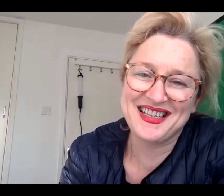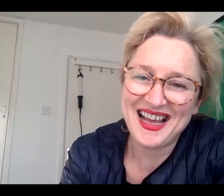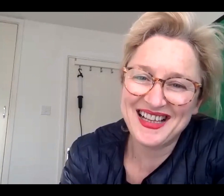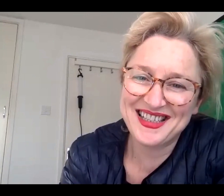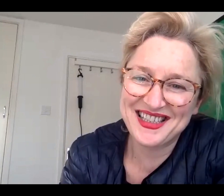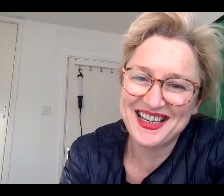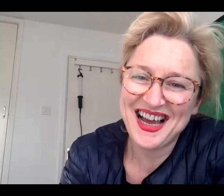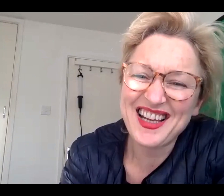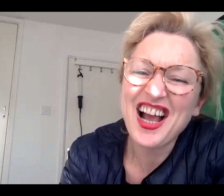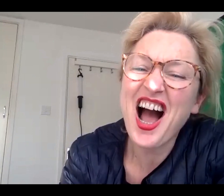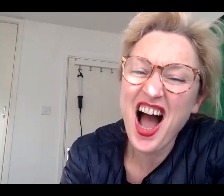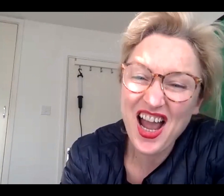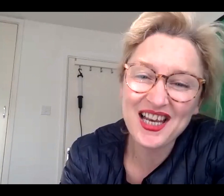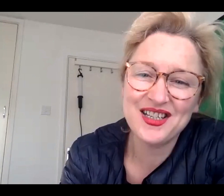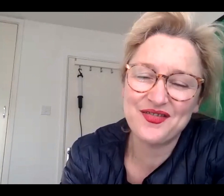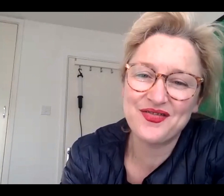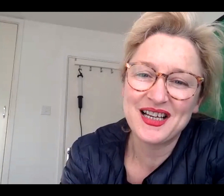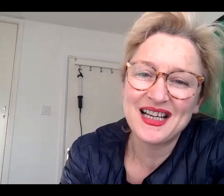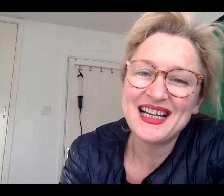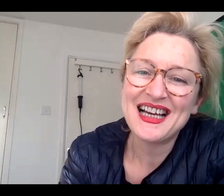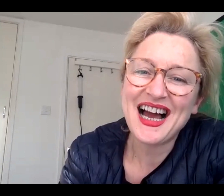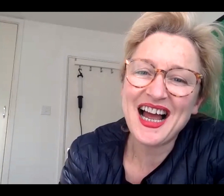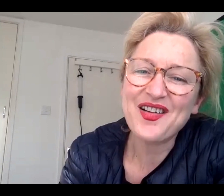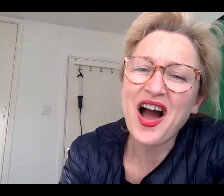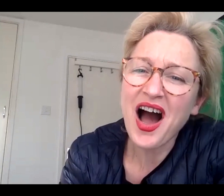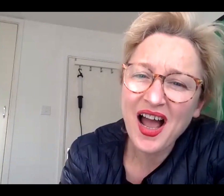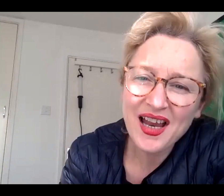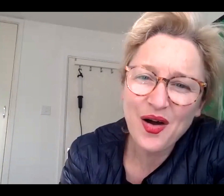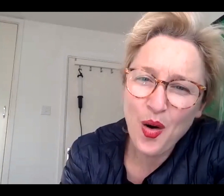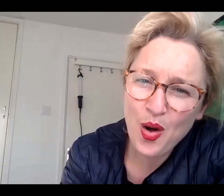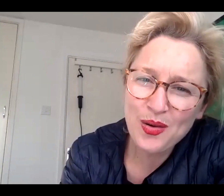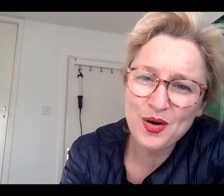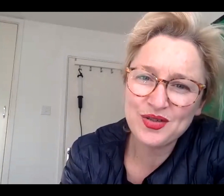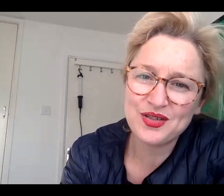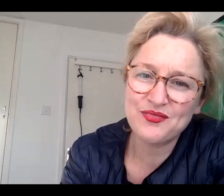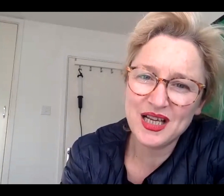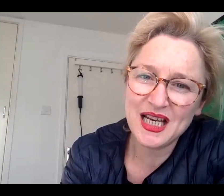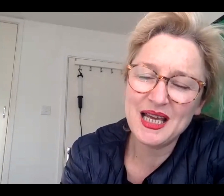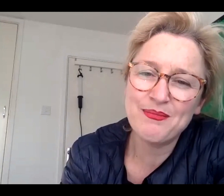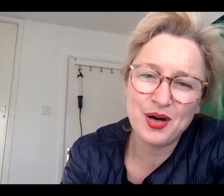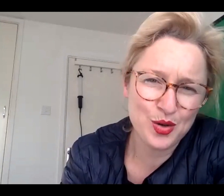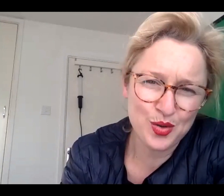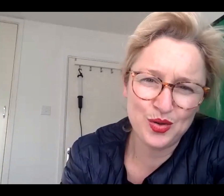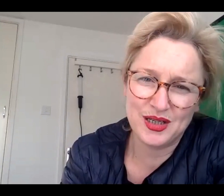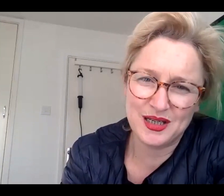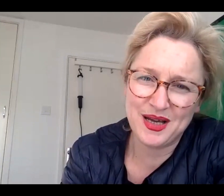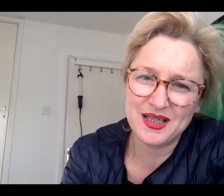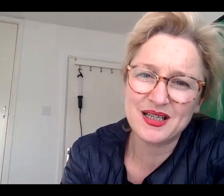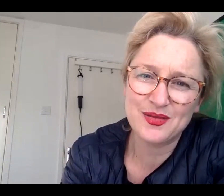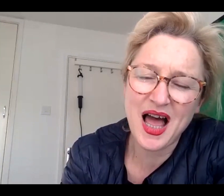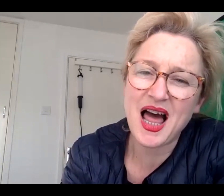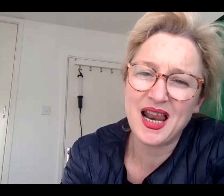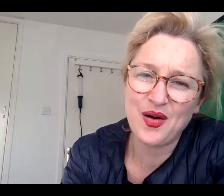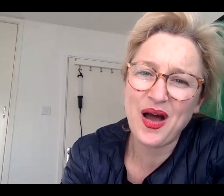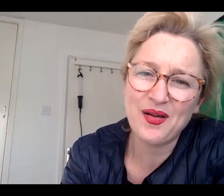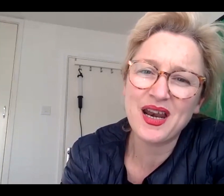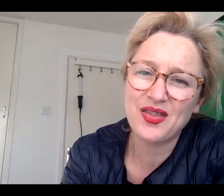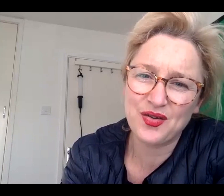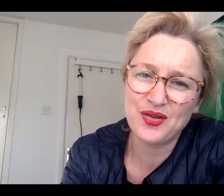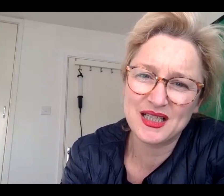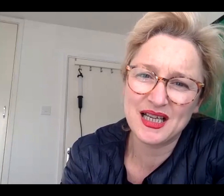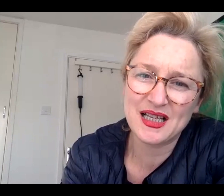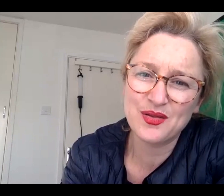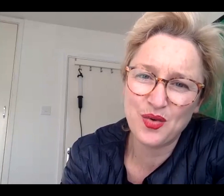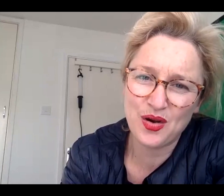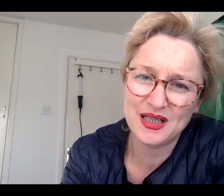I kind of almost really bold about it as well, and go how can I throw this against